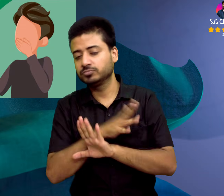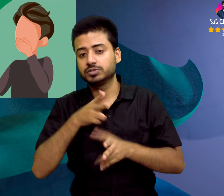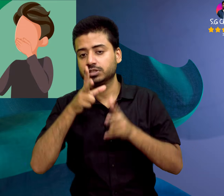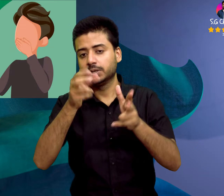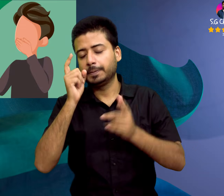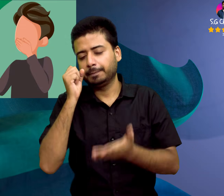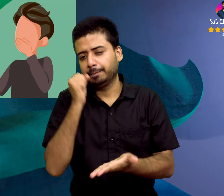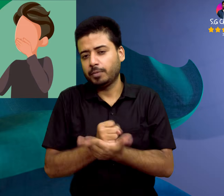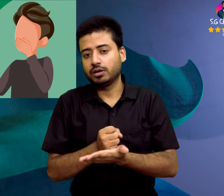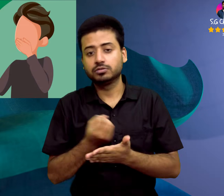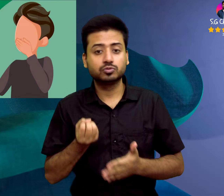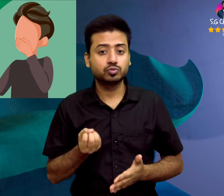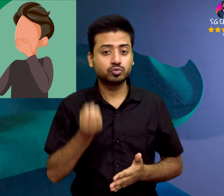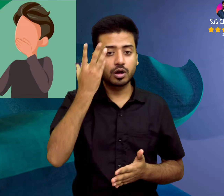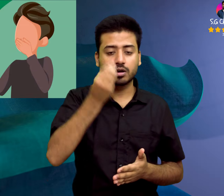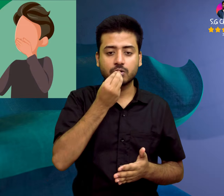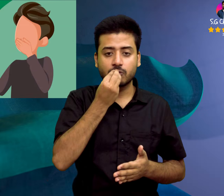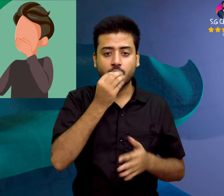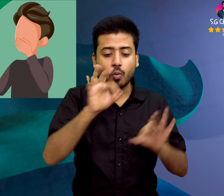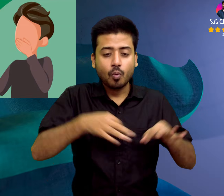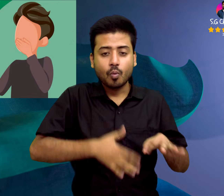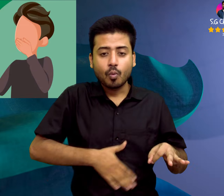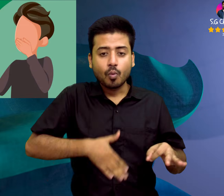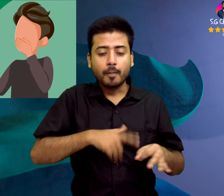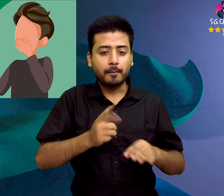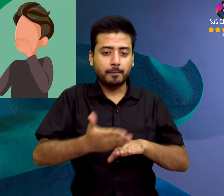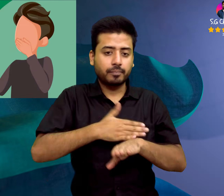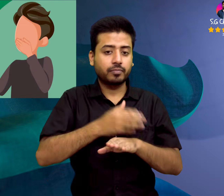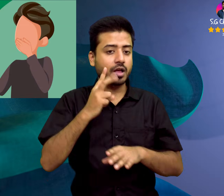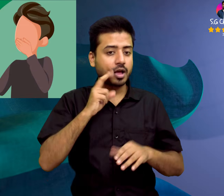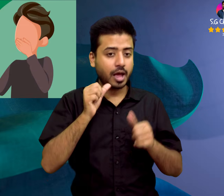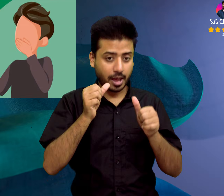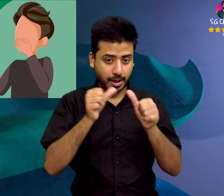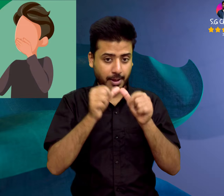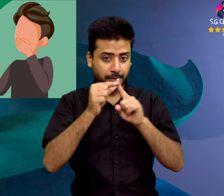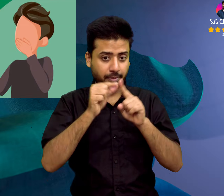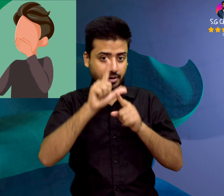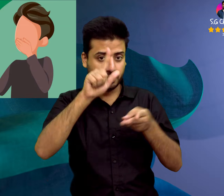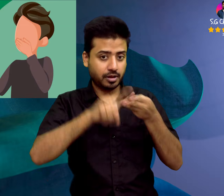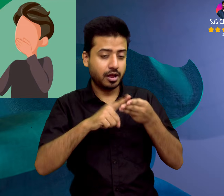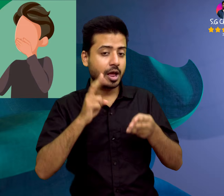adulterated with syrups, sugars, and whipped cream, it ceases to be a functional beverage